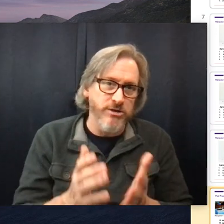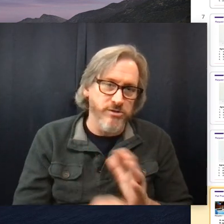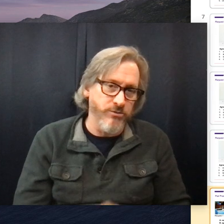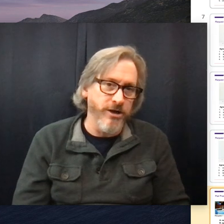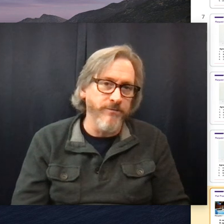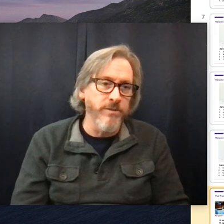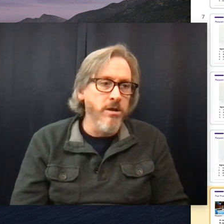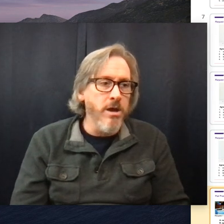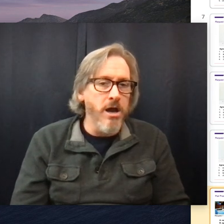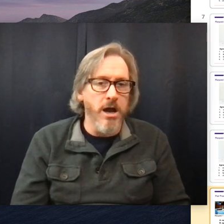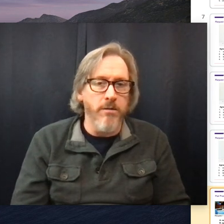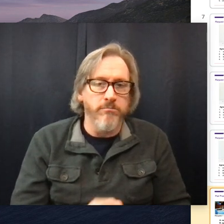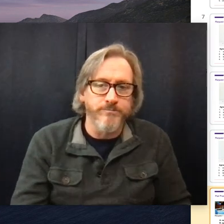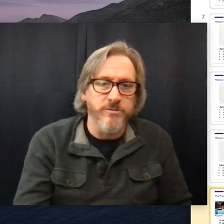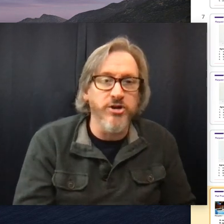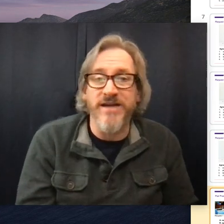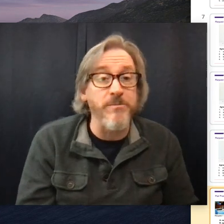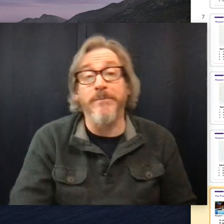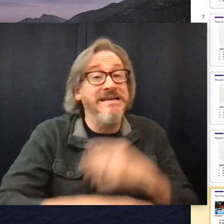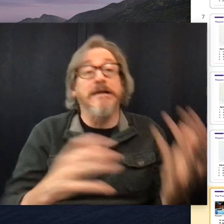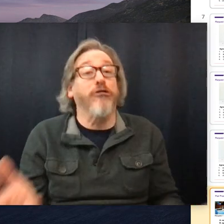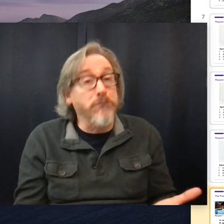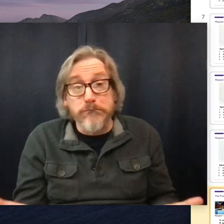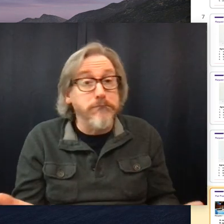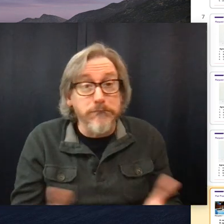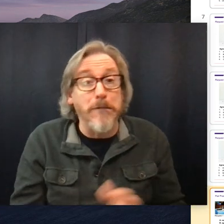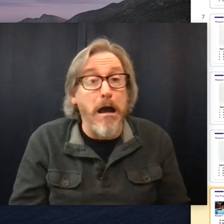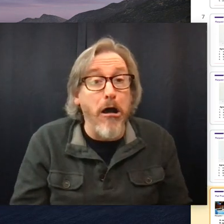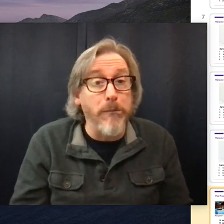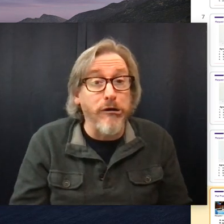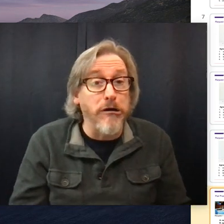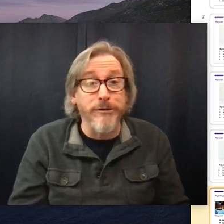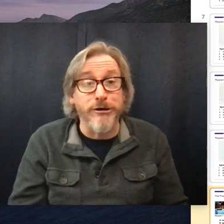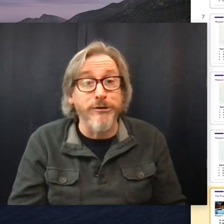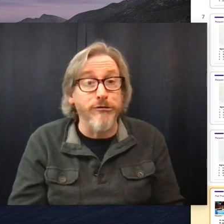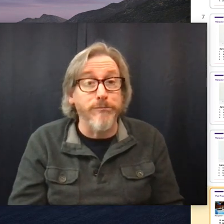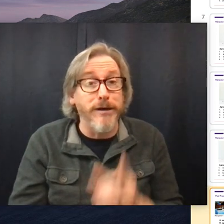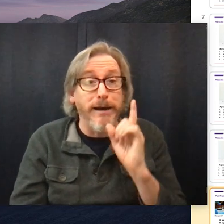of those three um you're gonna have to make me dinner I'll help you hook up your computer but